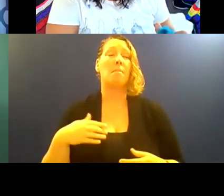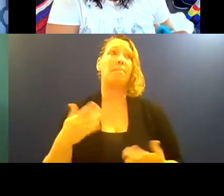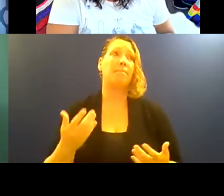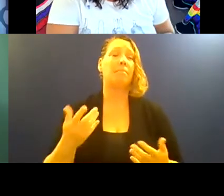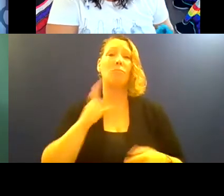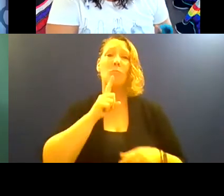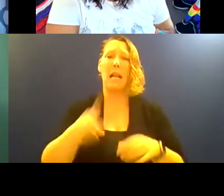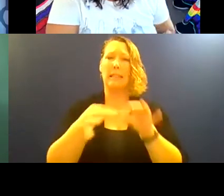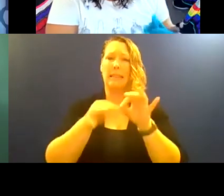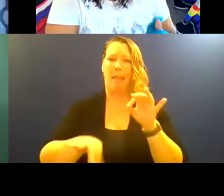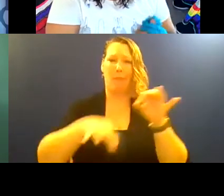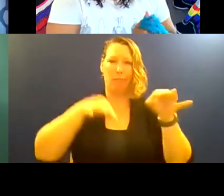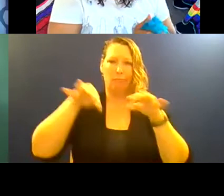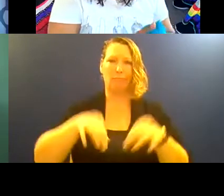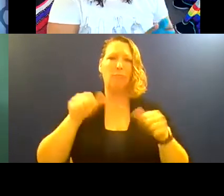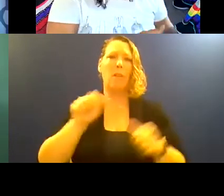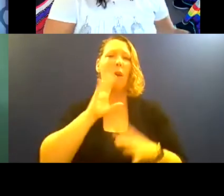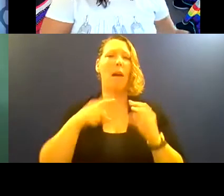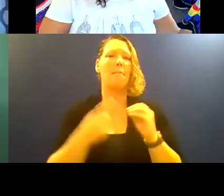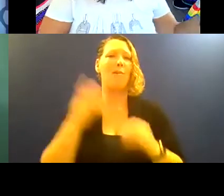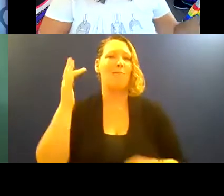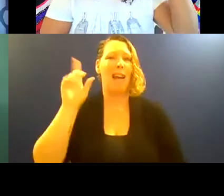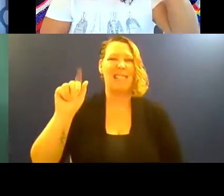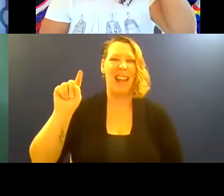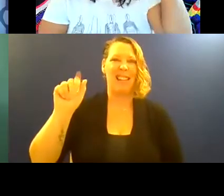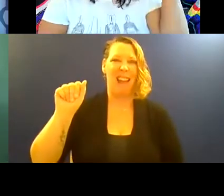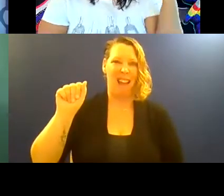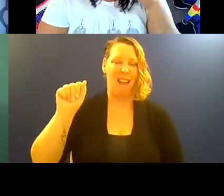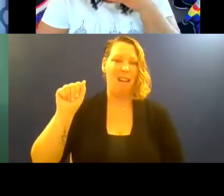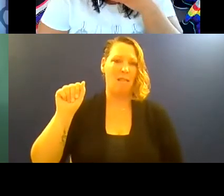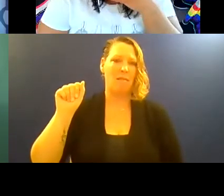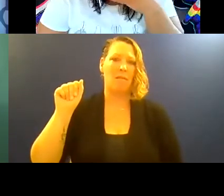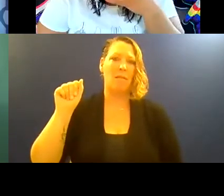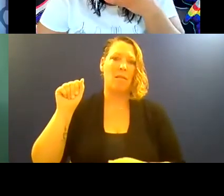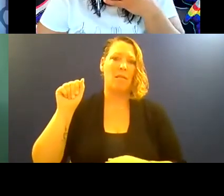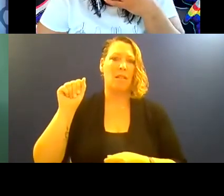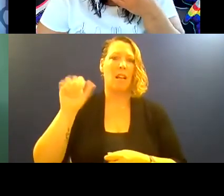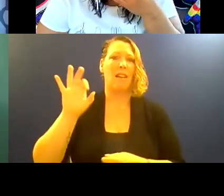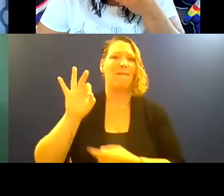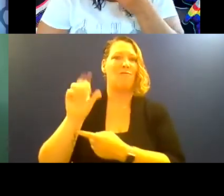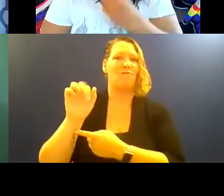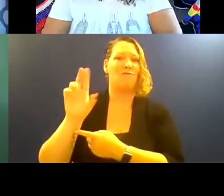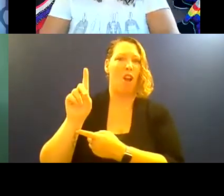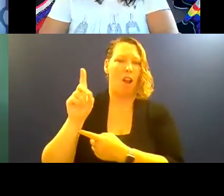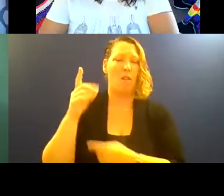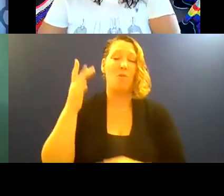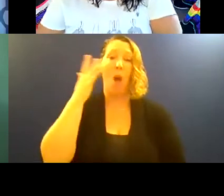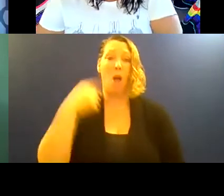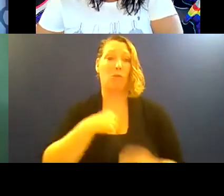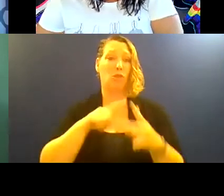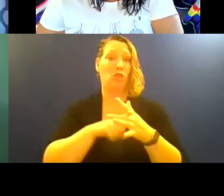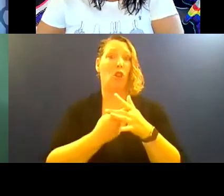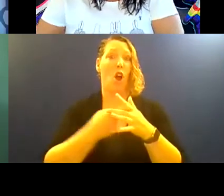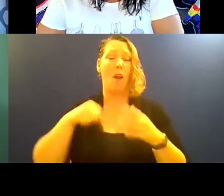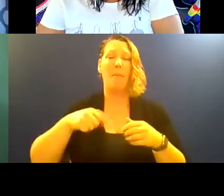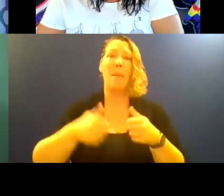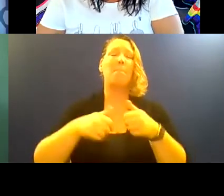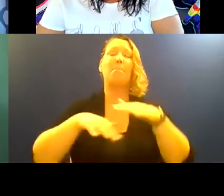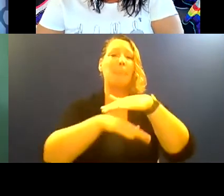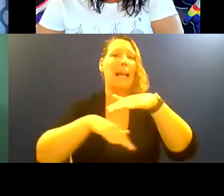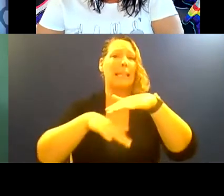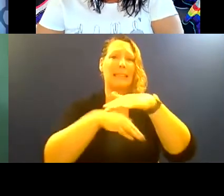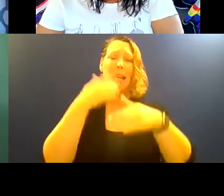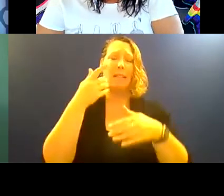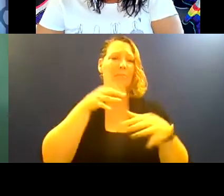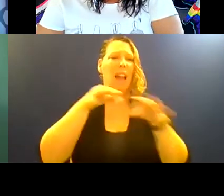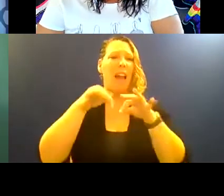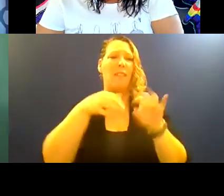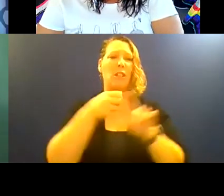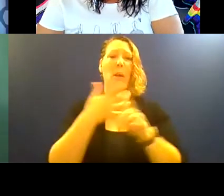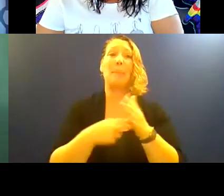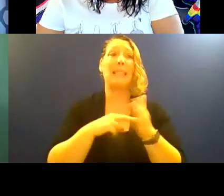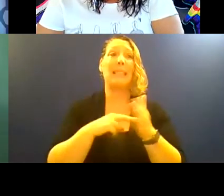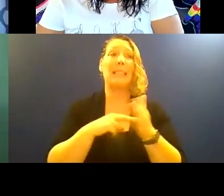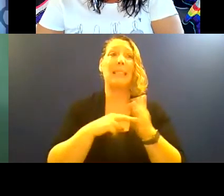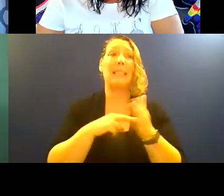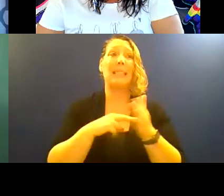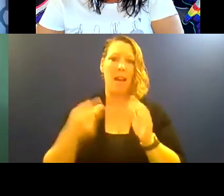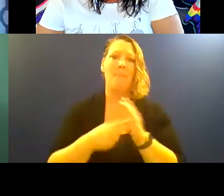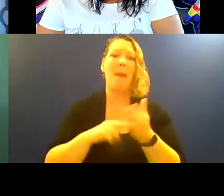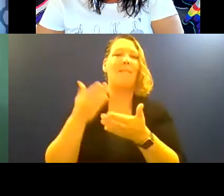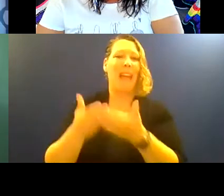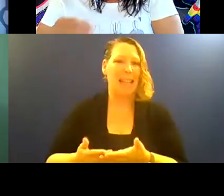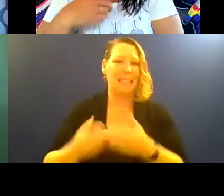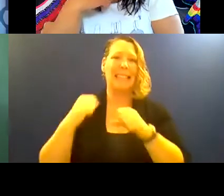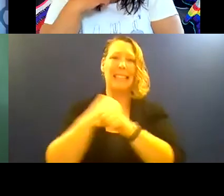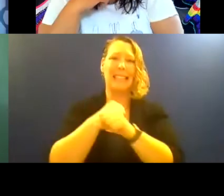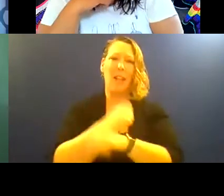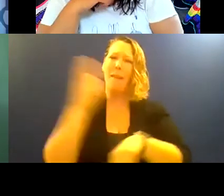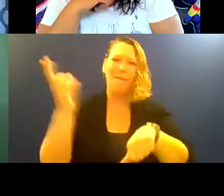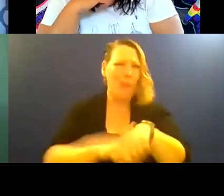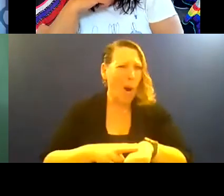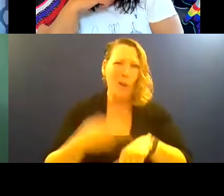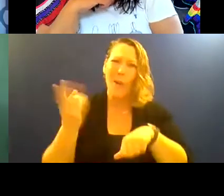in this in the simplest form I think that we can talk about why data so fraught, is that the definition that we even started this call with right the most basic definition that data is about facts or statistics, of course, it's about facts and statistics